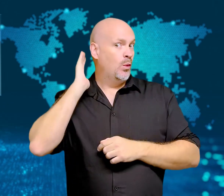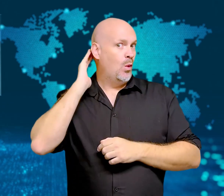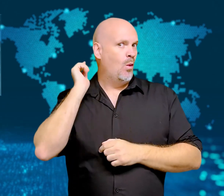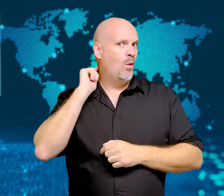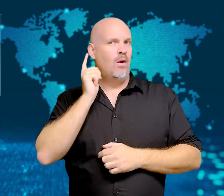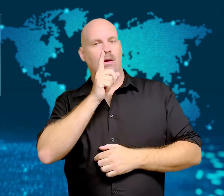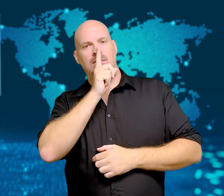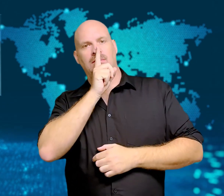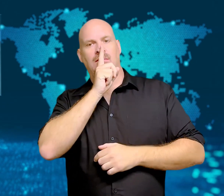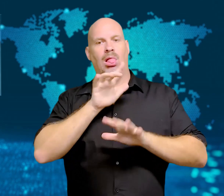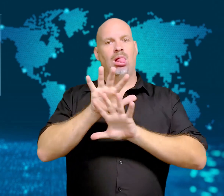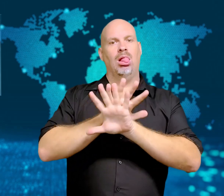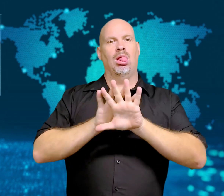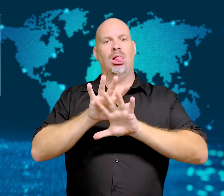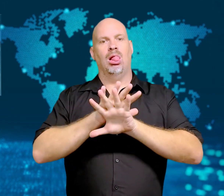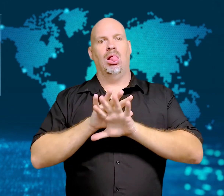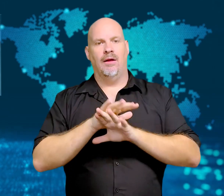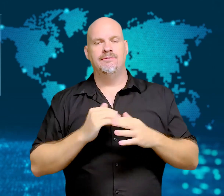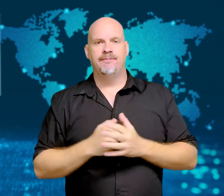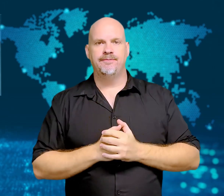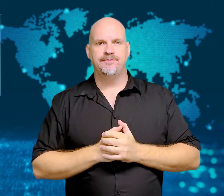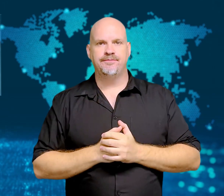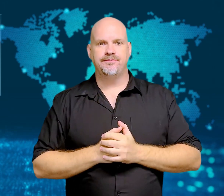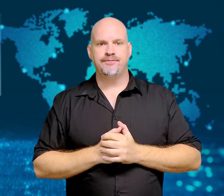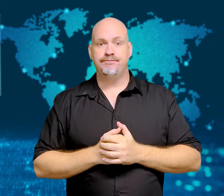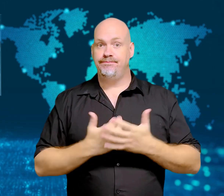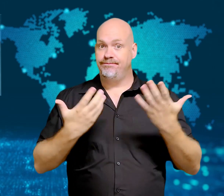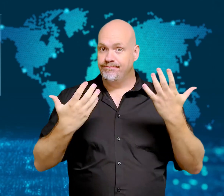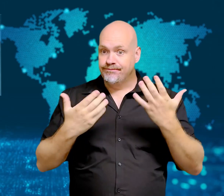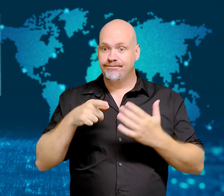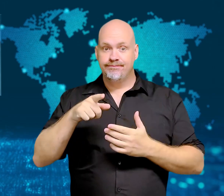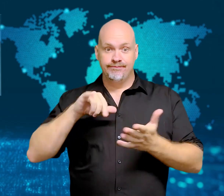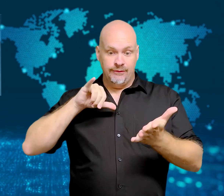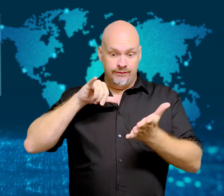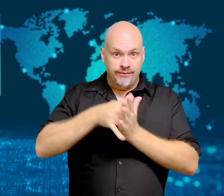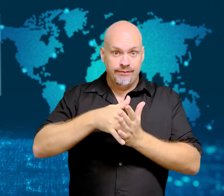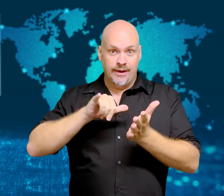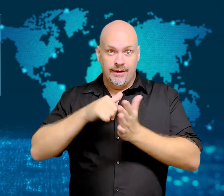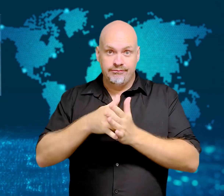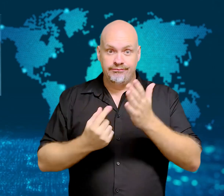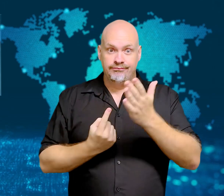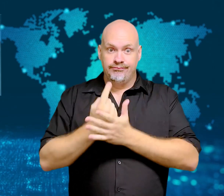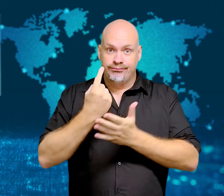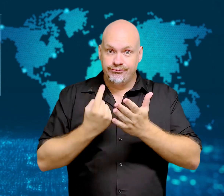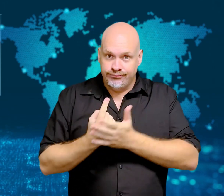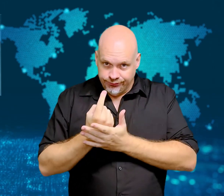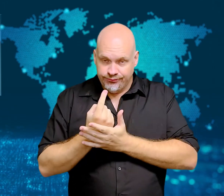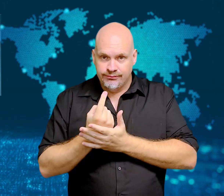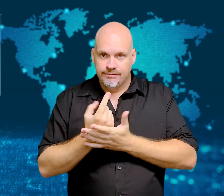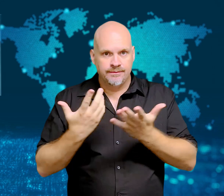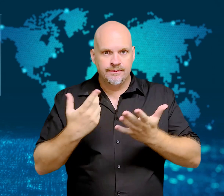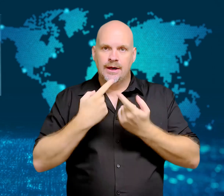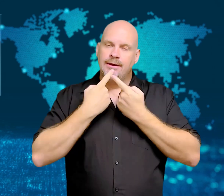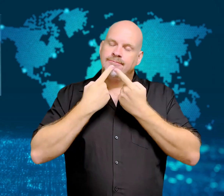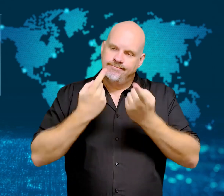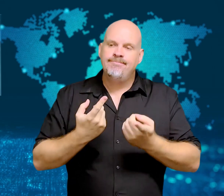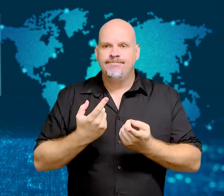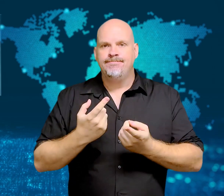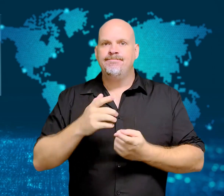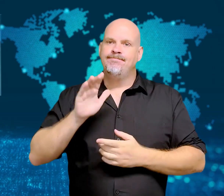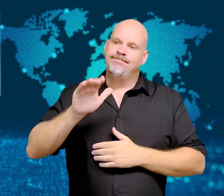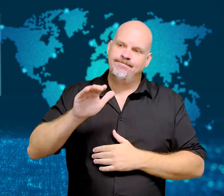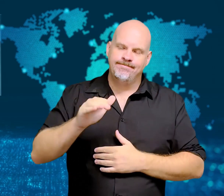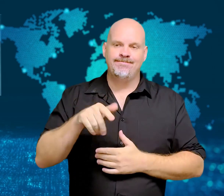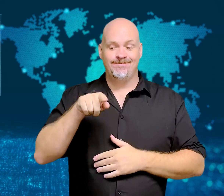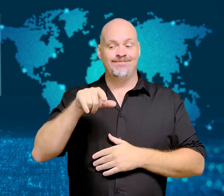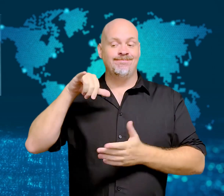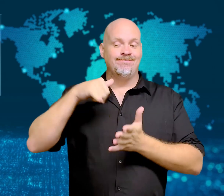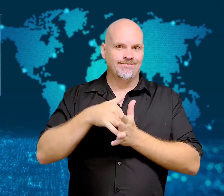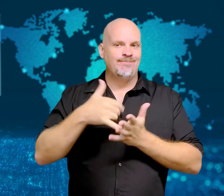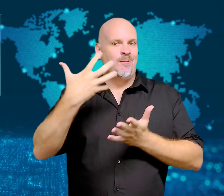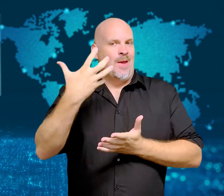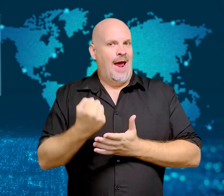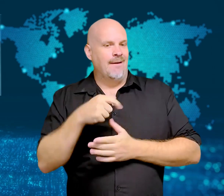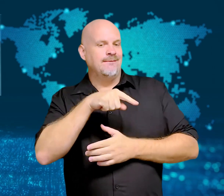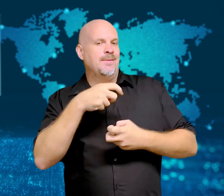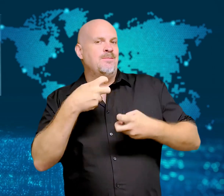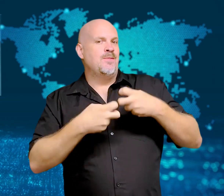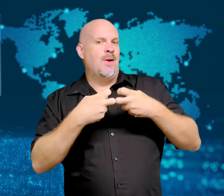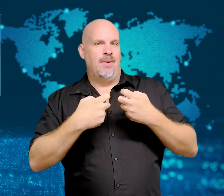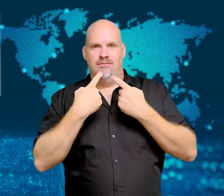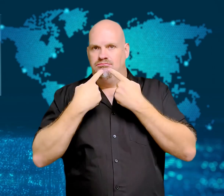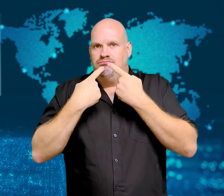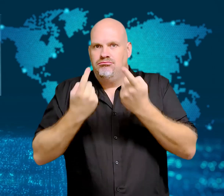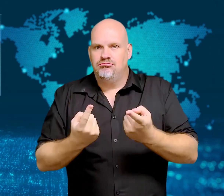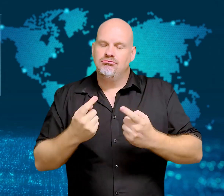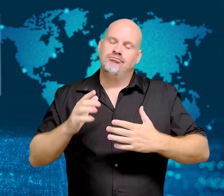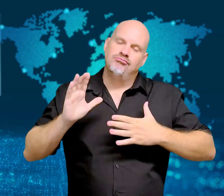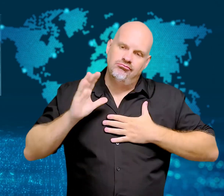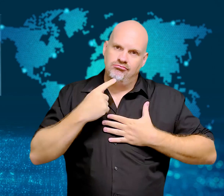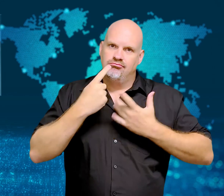The company did not come forward with accurate information about